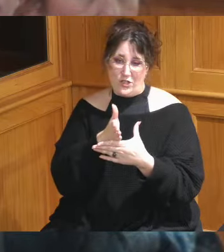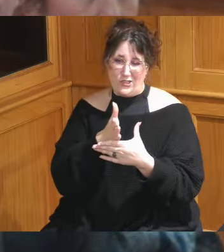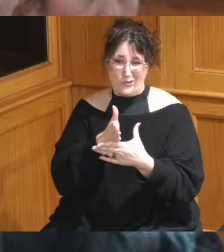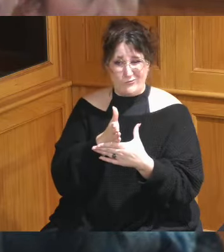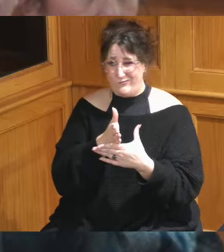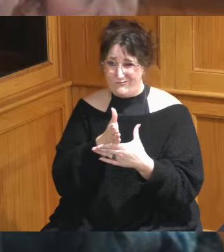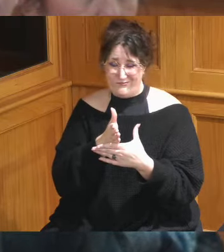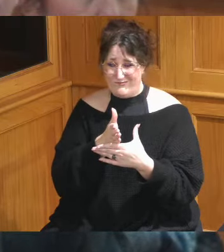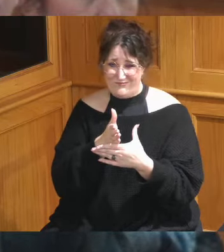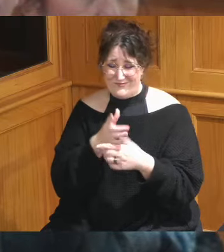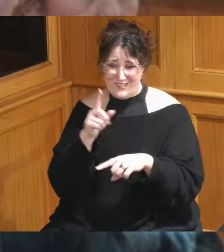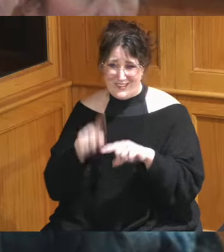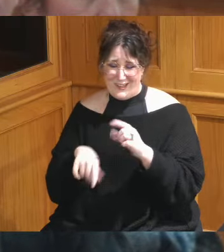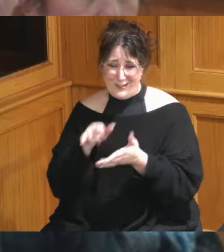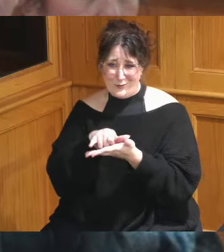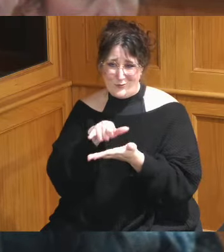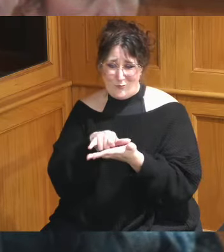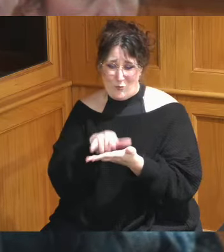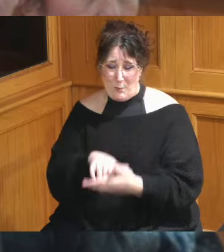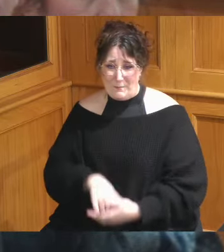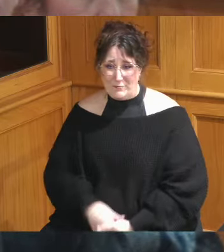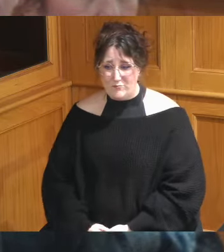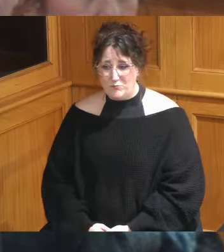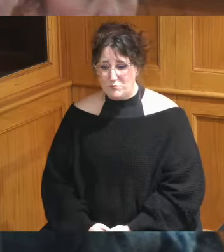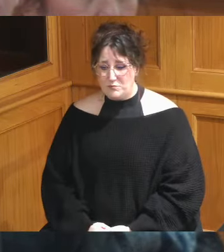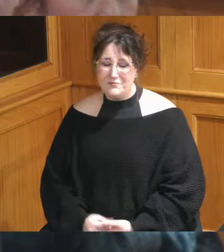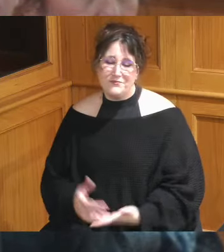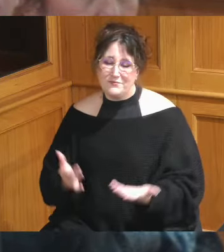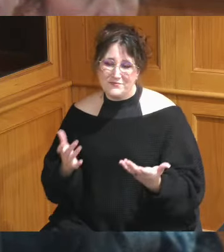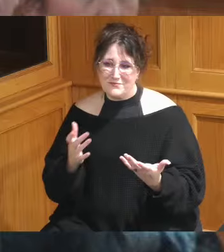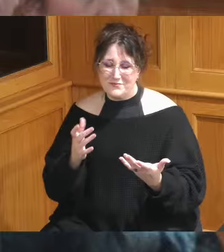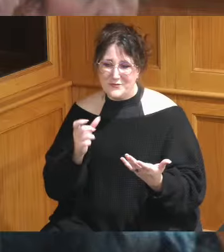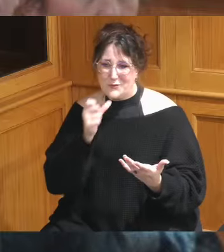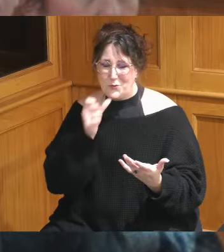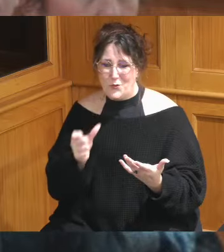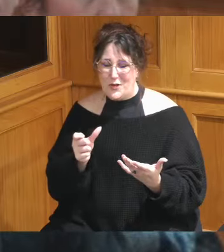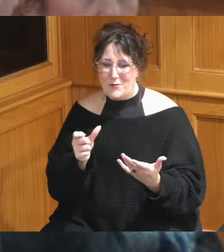not able to do that or it wouldn't be meaningful at least. Yeah. No, I got you. And I know they